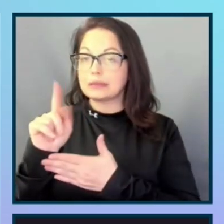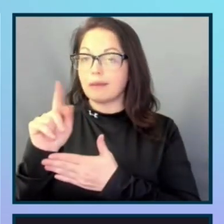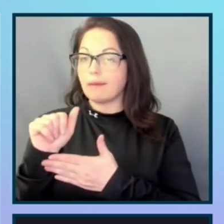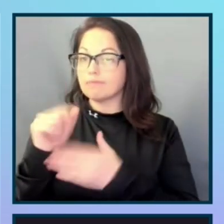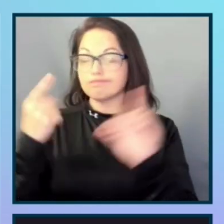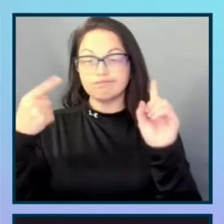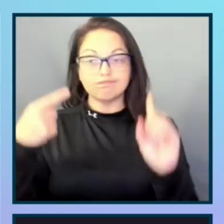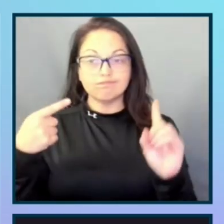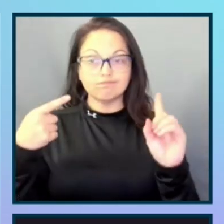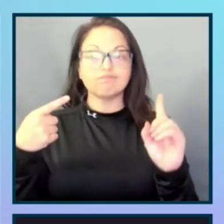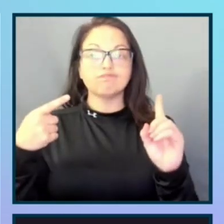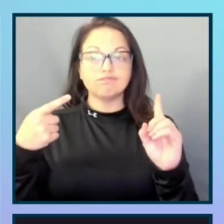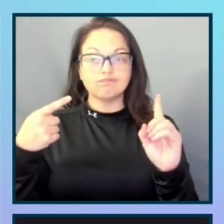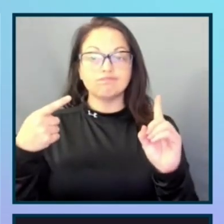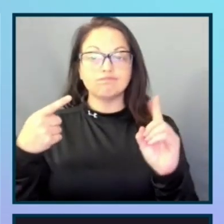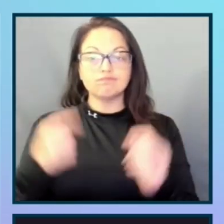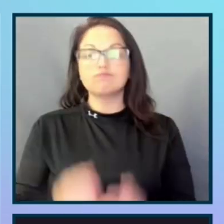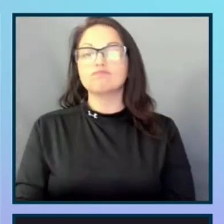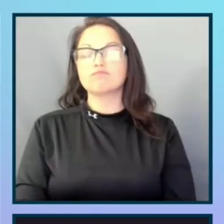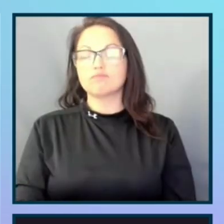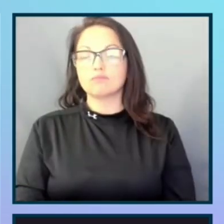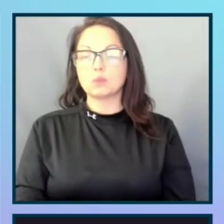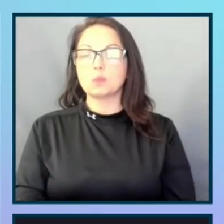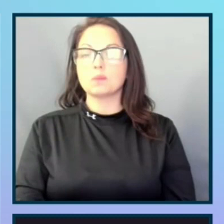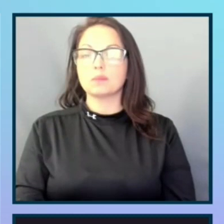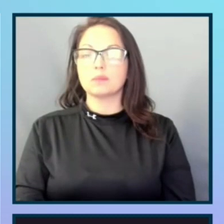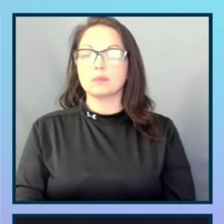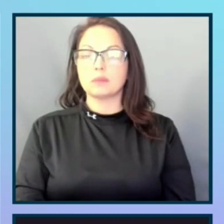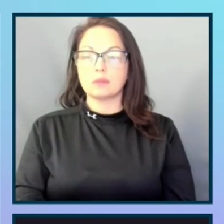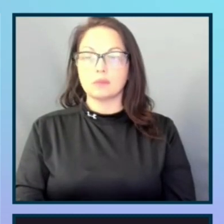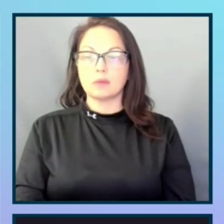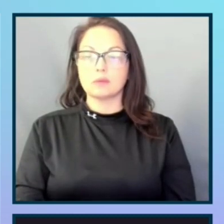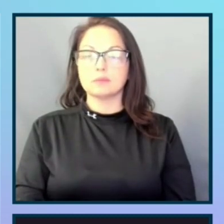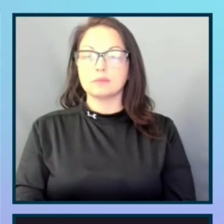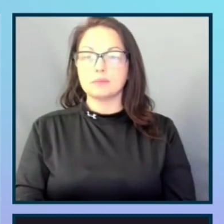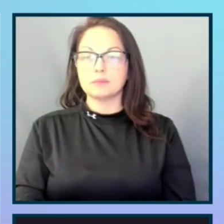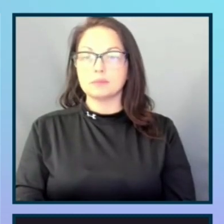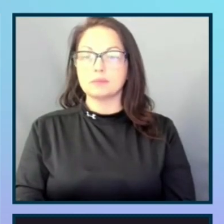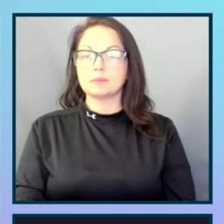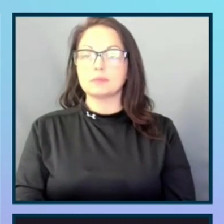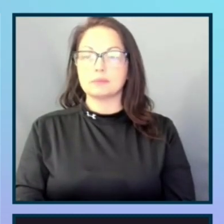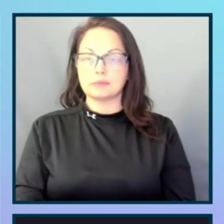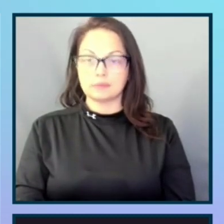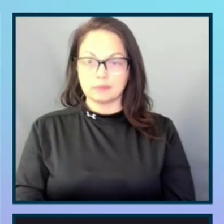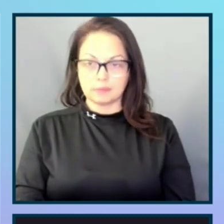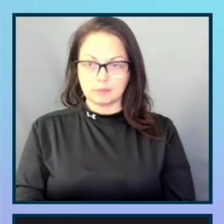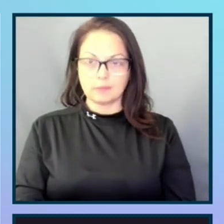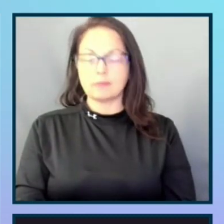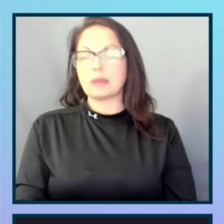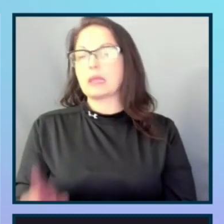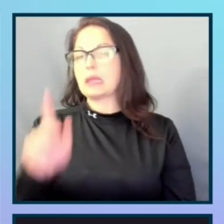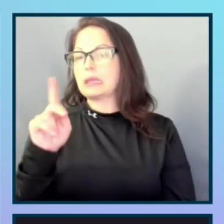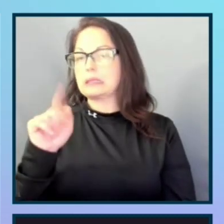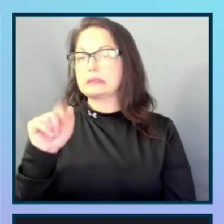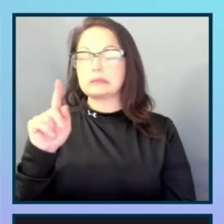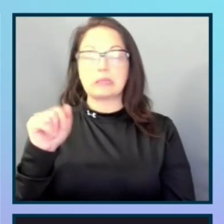It's usage is seen as a silver bullet to almost every solution.